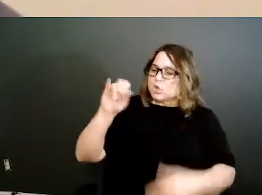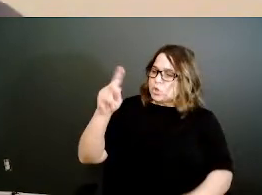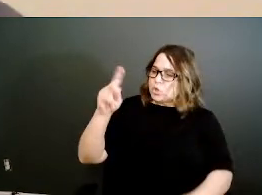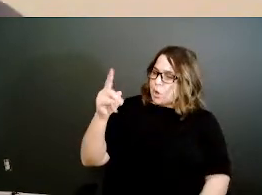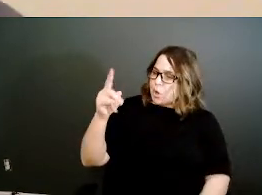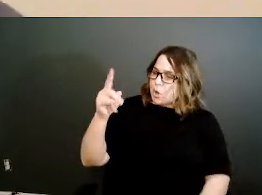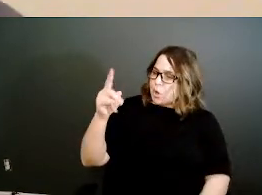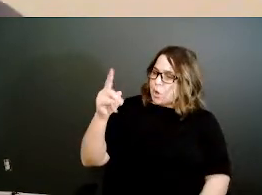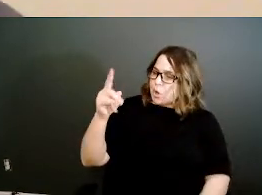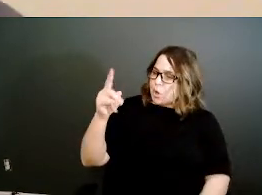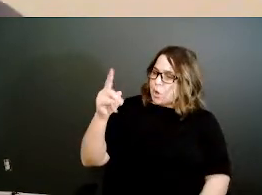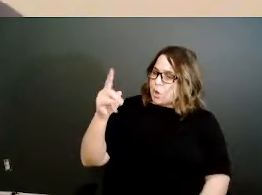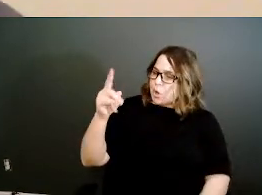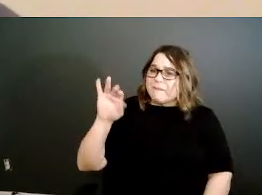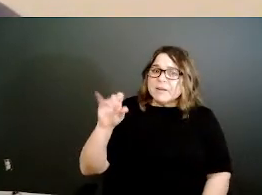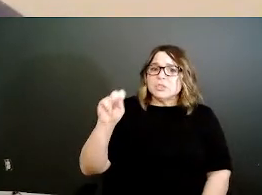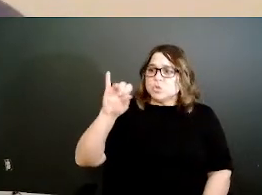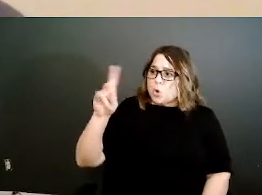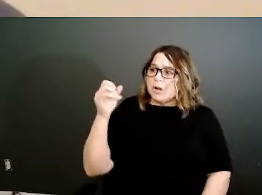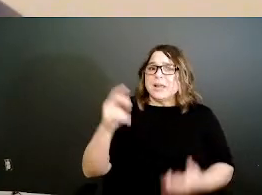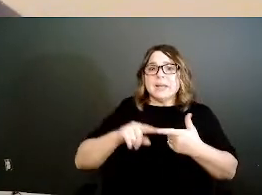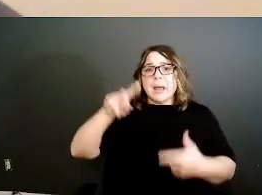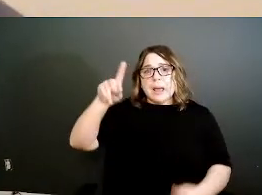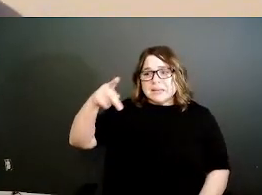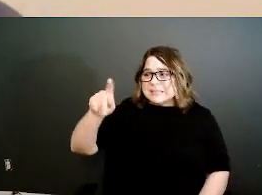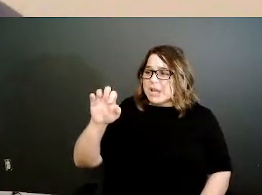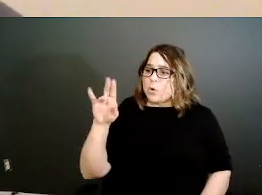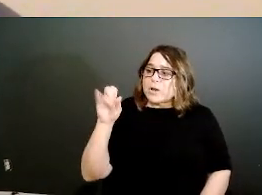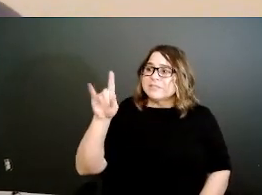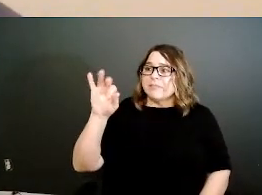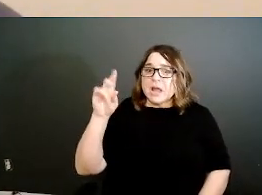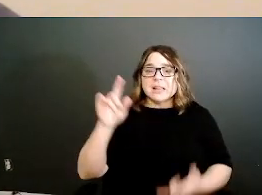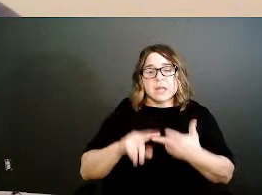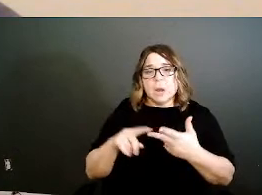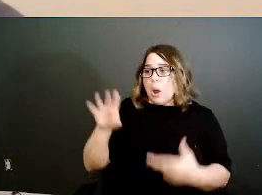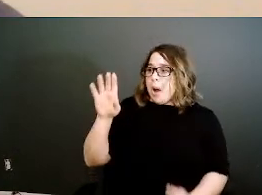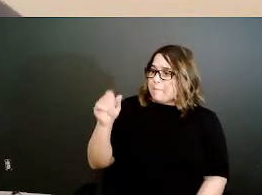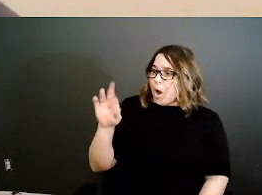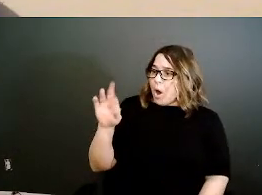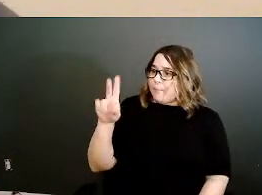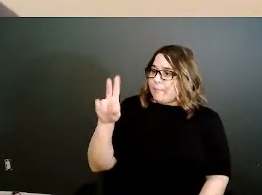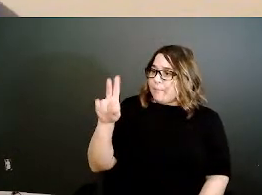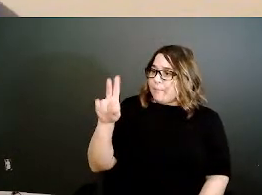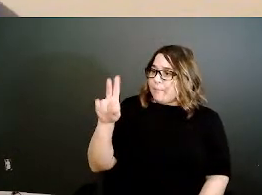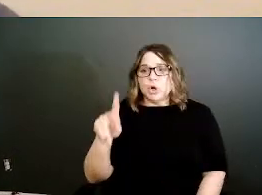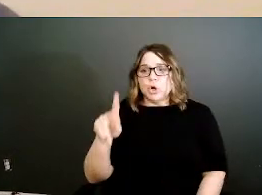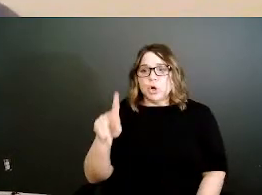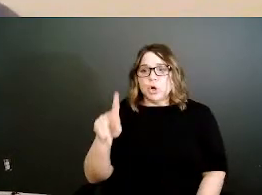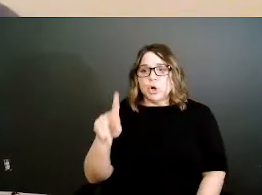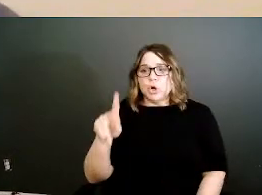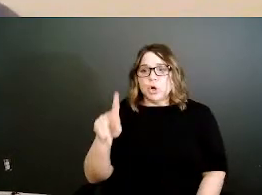WE HAVE NOT IMPROVED TRANSPARENCY IN OUR DEPARTMENT. JUST LAST MONTH, IT WAS REVEALED THAT MPD HAD REPEALED